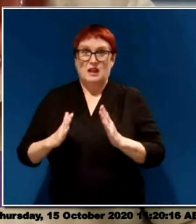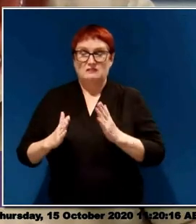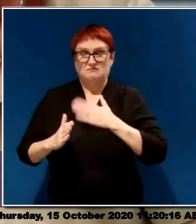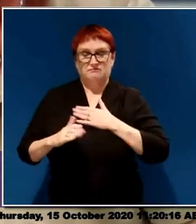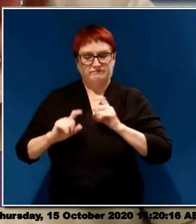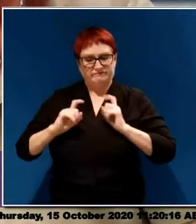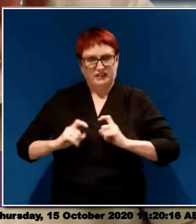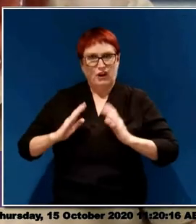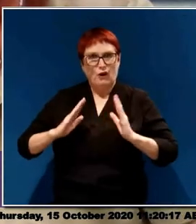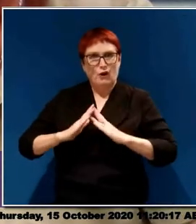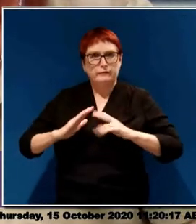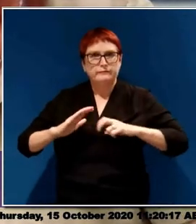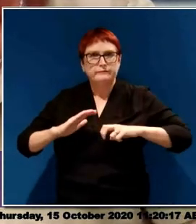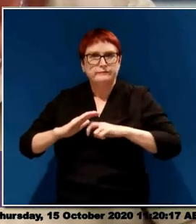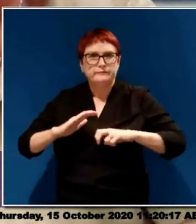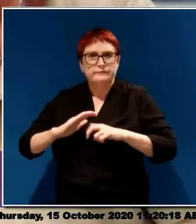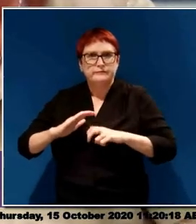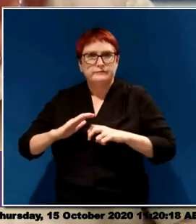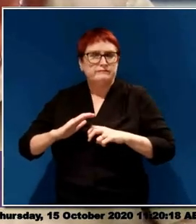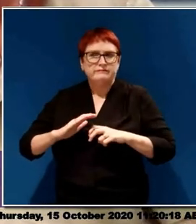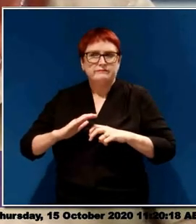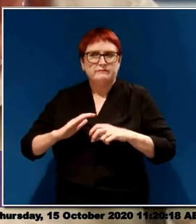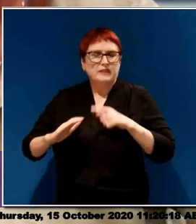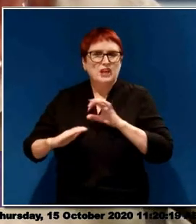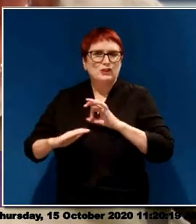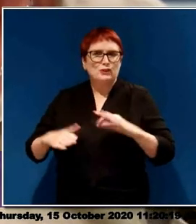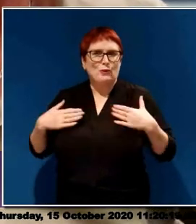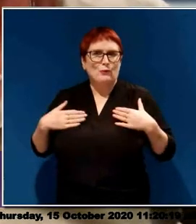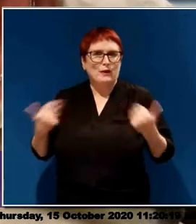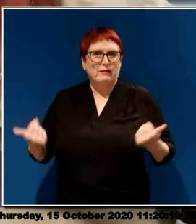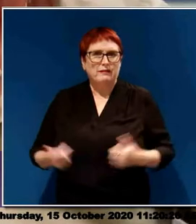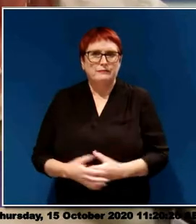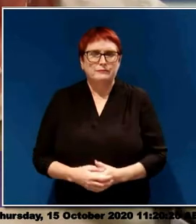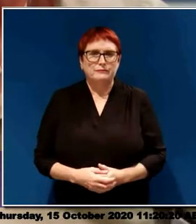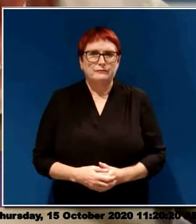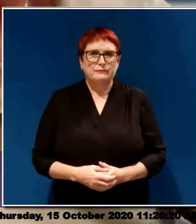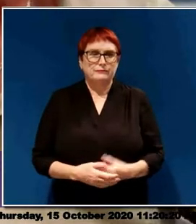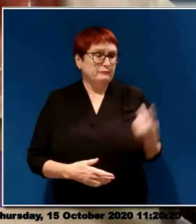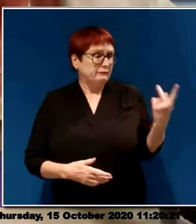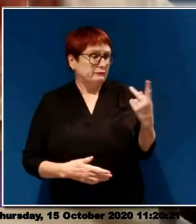So we do everything that we can to try and keep him here.